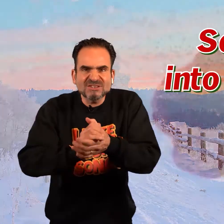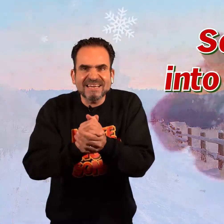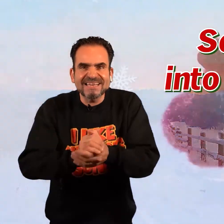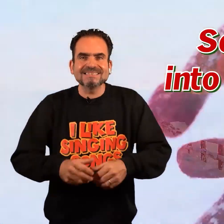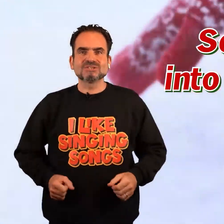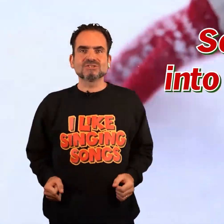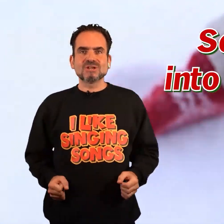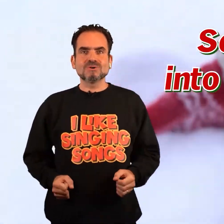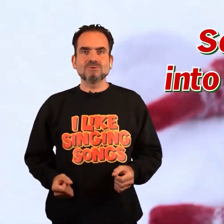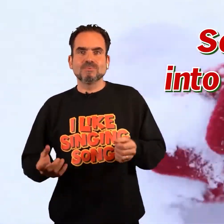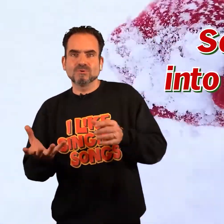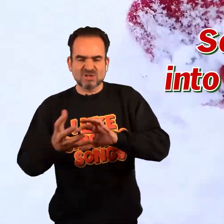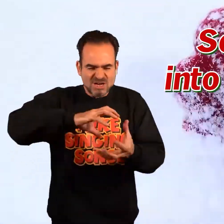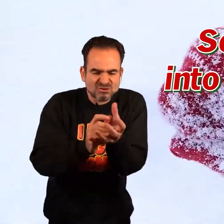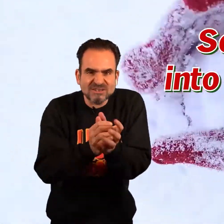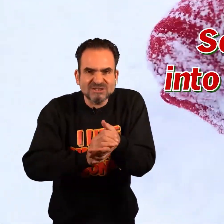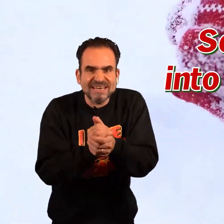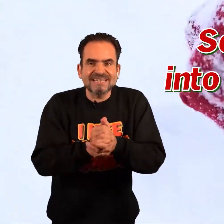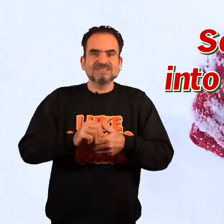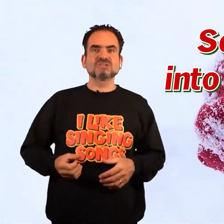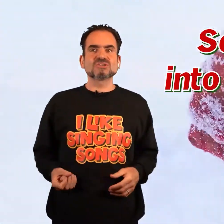Scrunch it into snowbalss